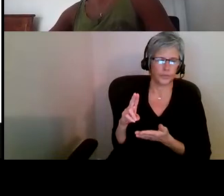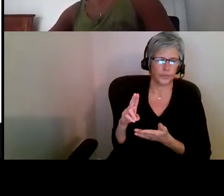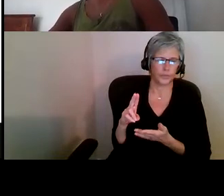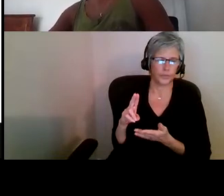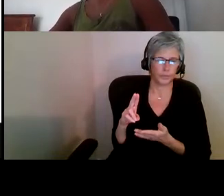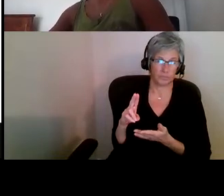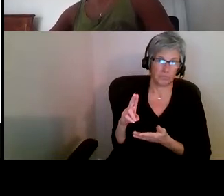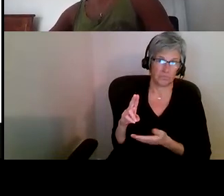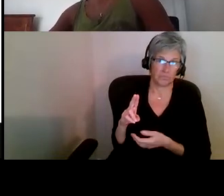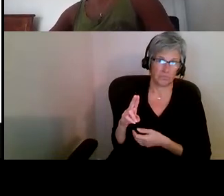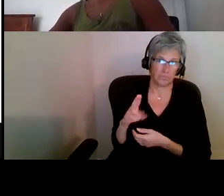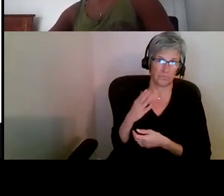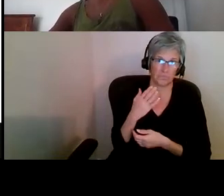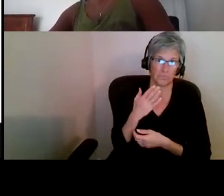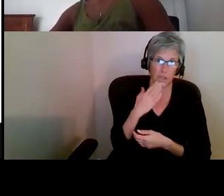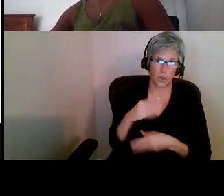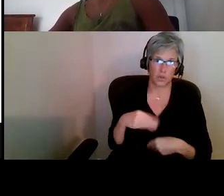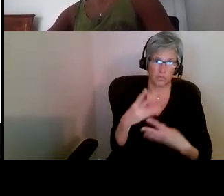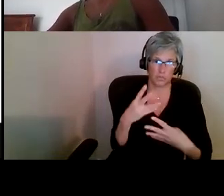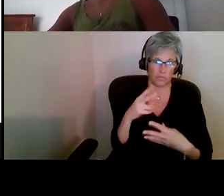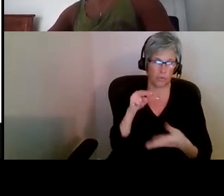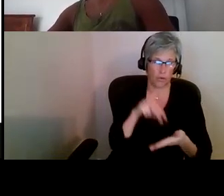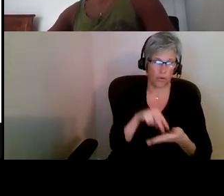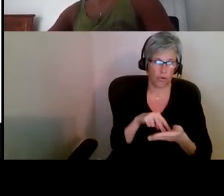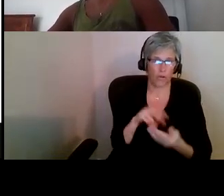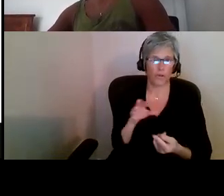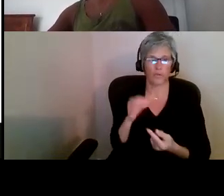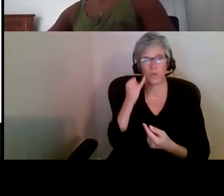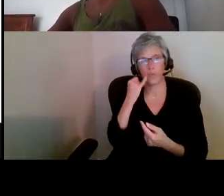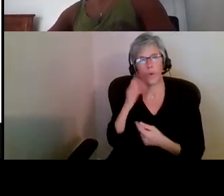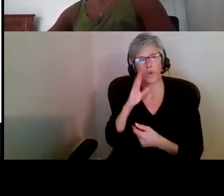especially if you're going to be doing like a powerpoint for a national conference